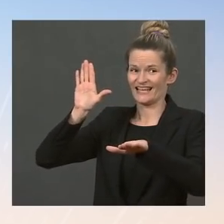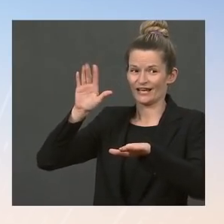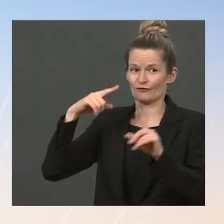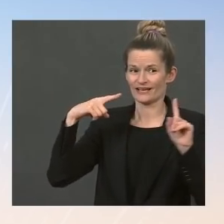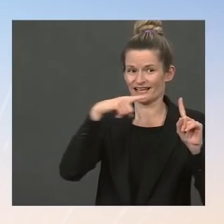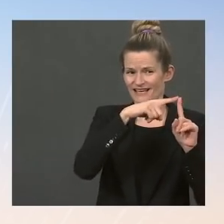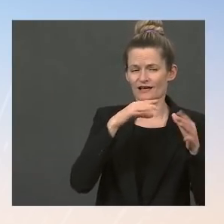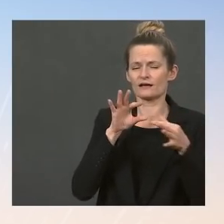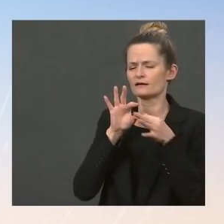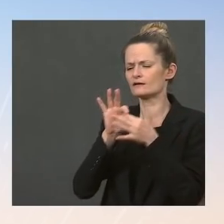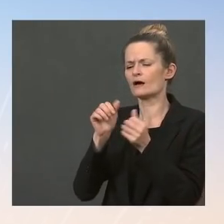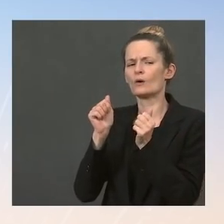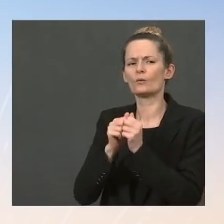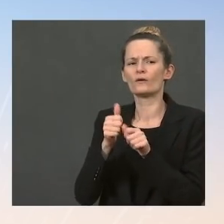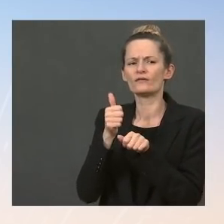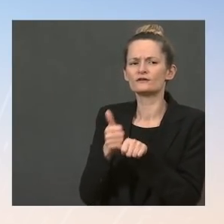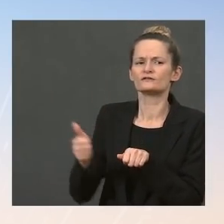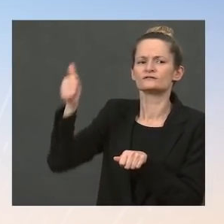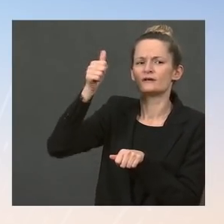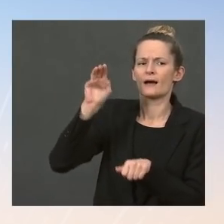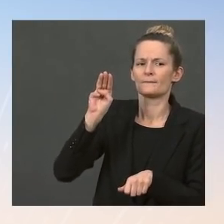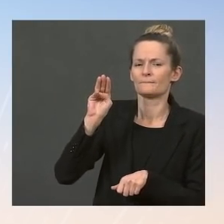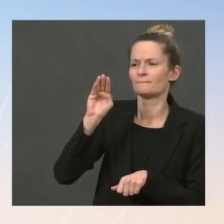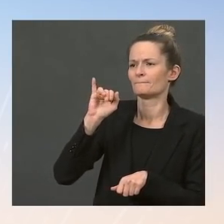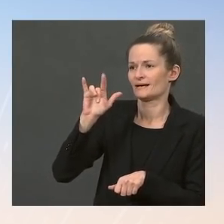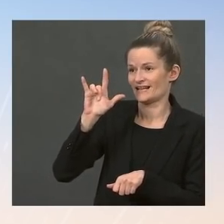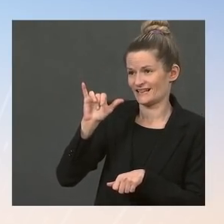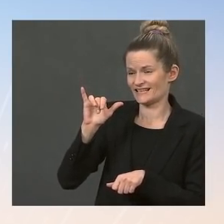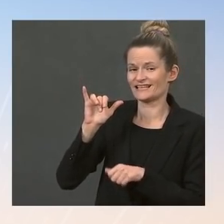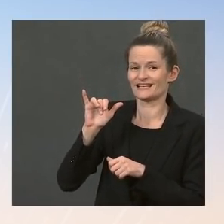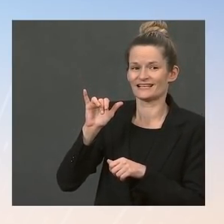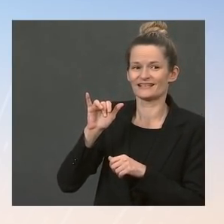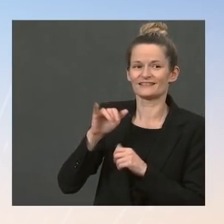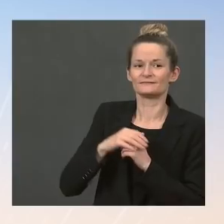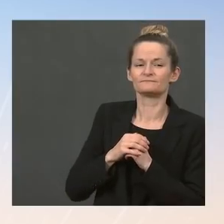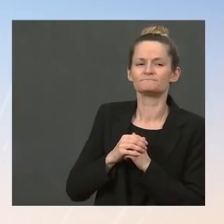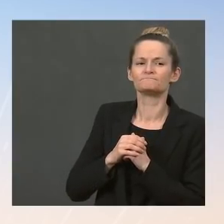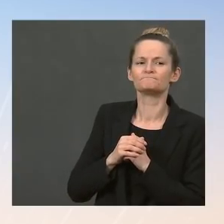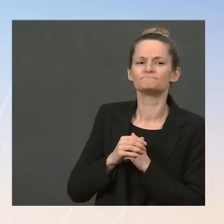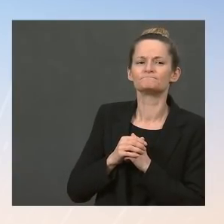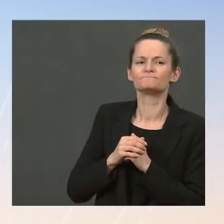that none of his advisors recommended leaving 2,500 troops in Afghanistan.